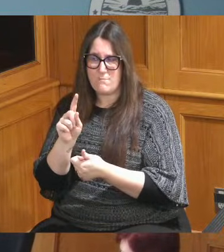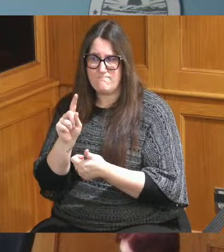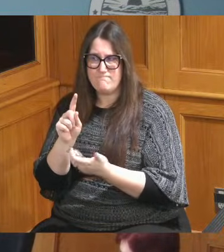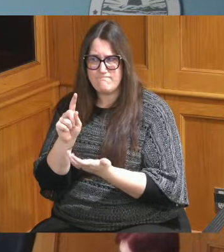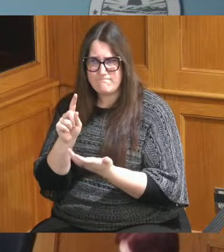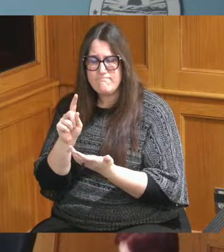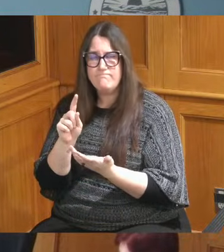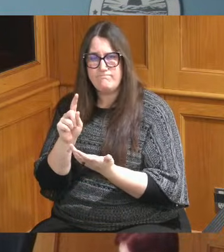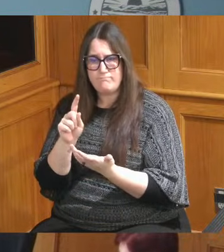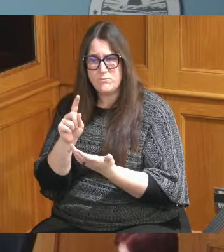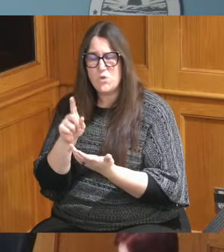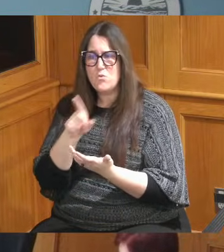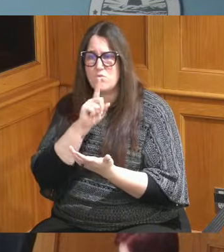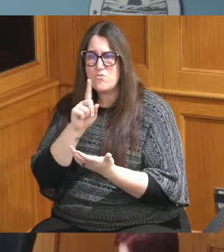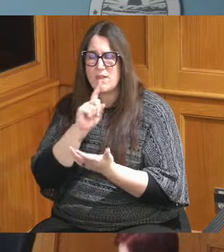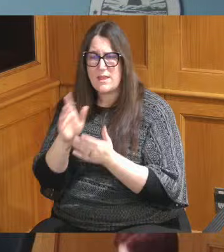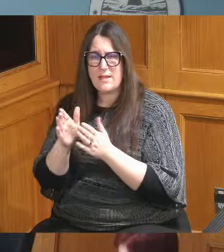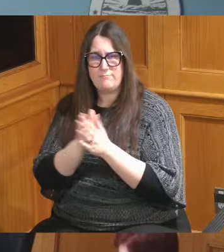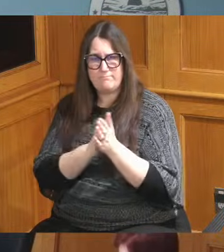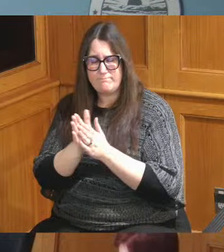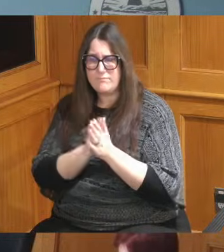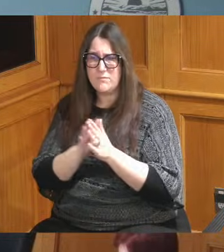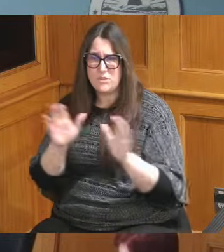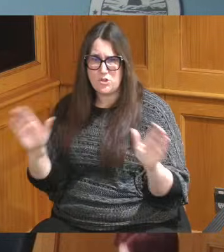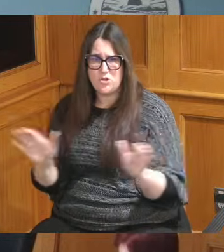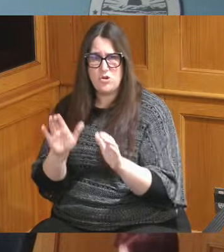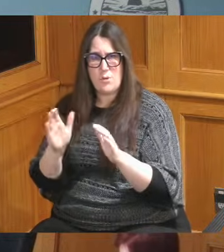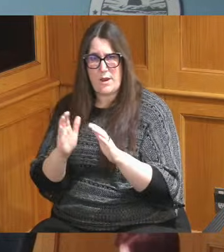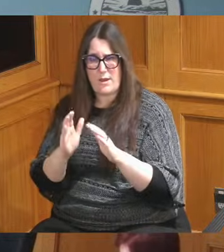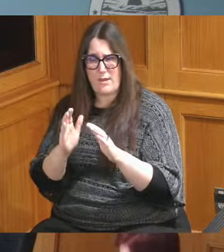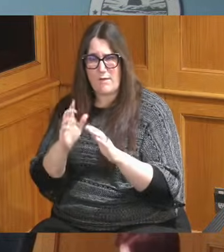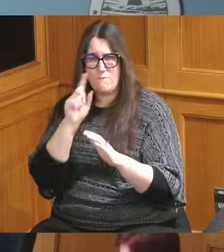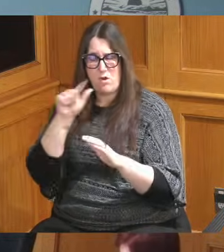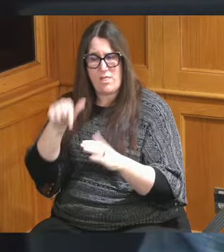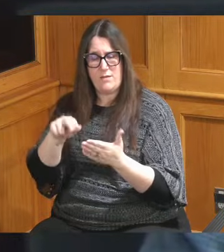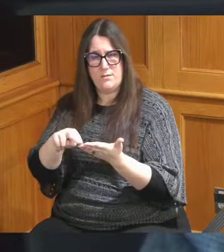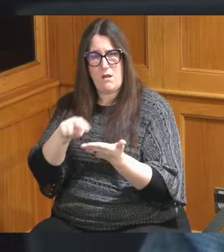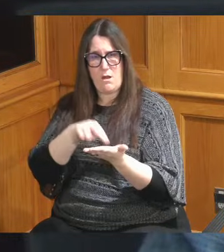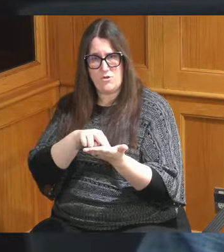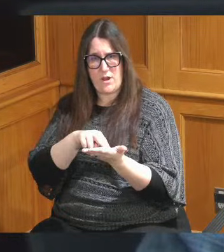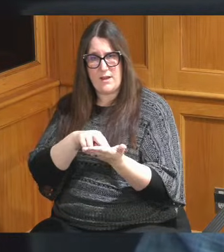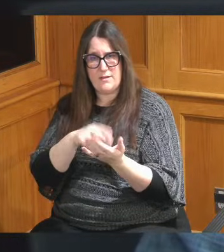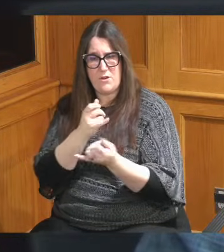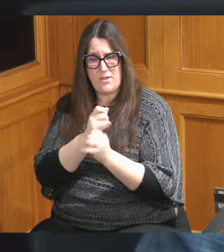going really above and beyond on this contract to make sure that the individuals that are performing